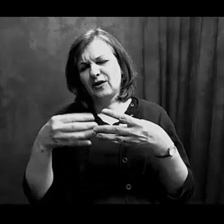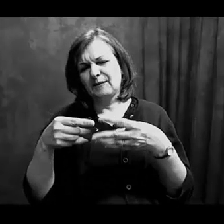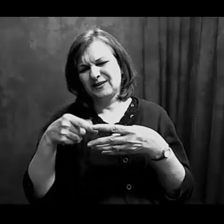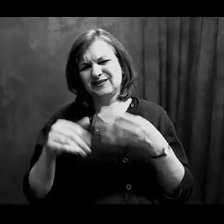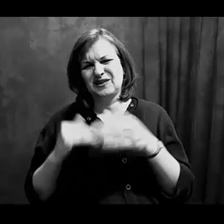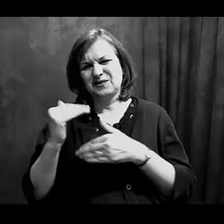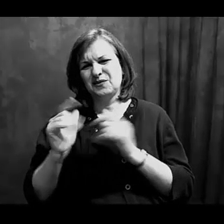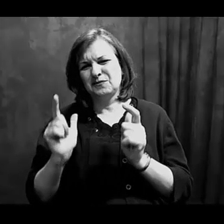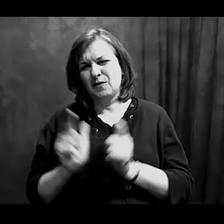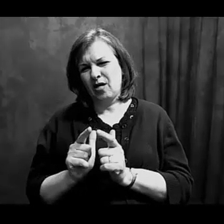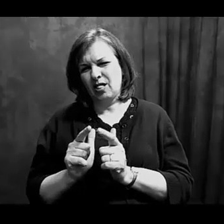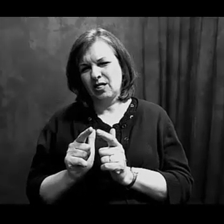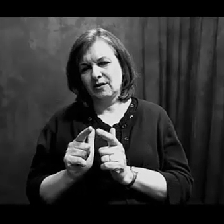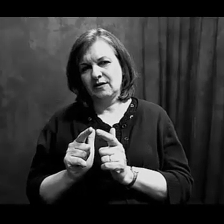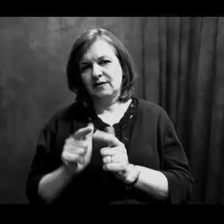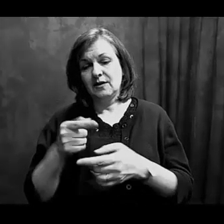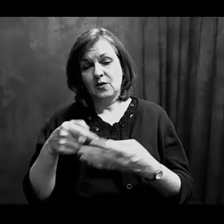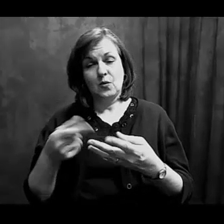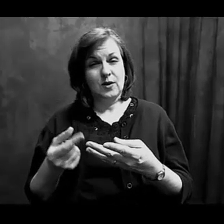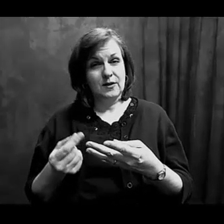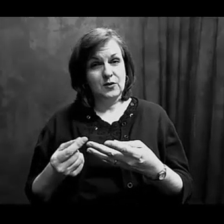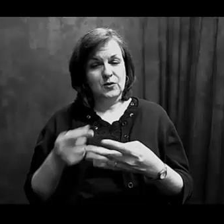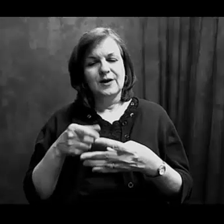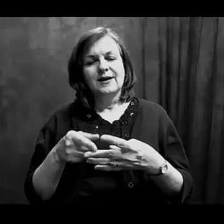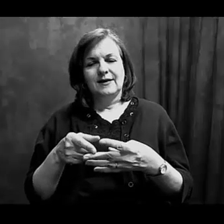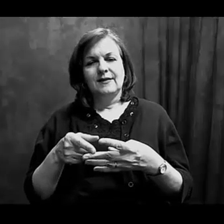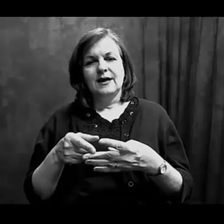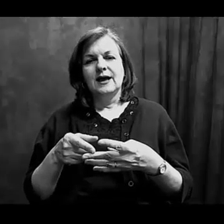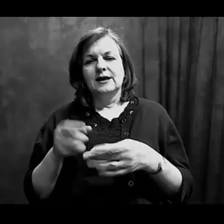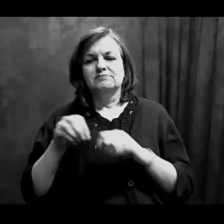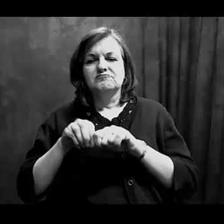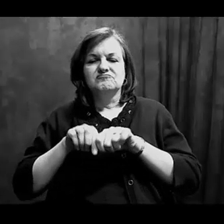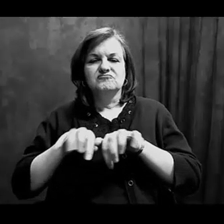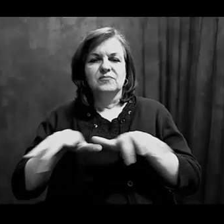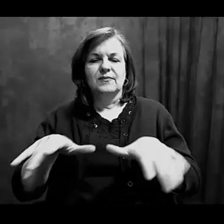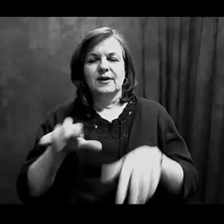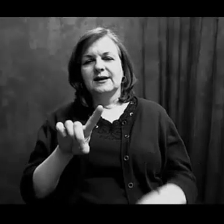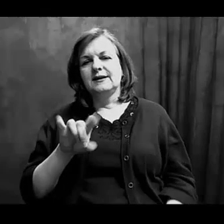they so small?? Well the capillaries are responsible for all of the diffusion